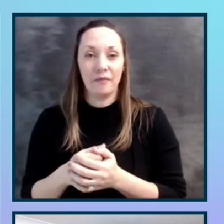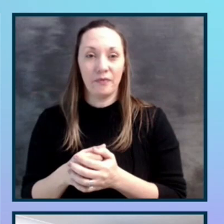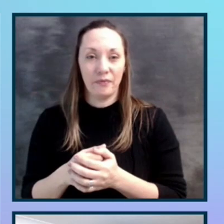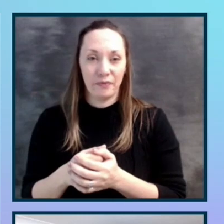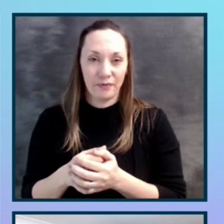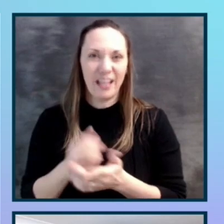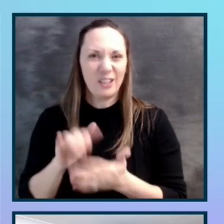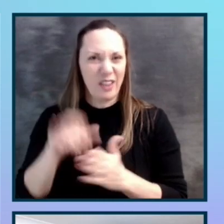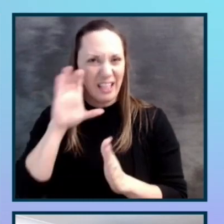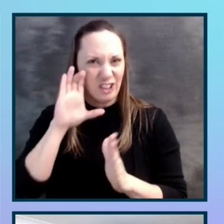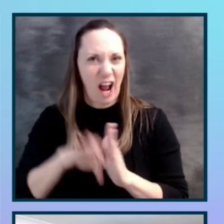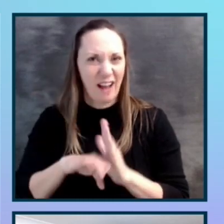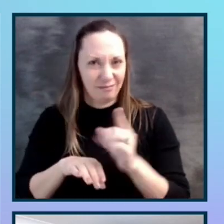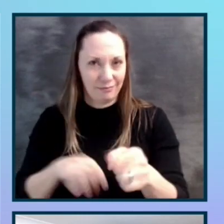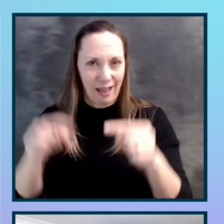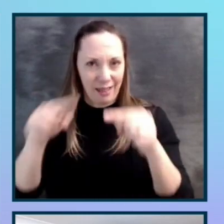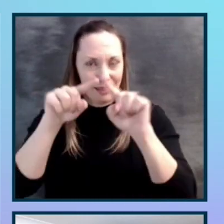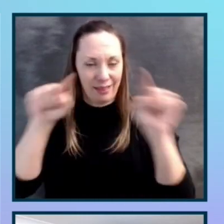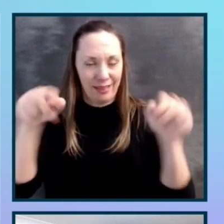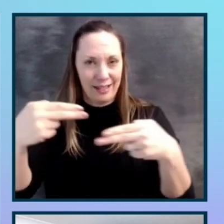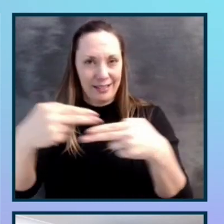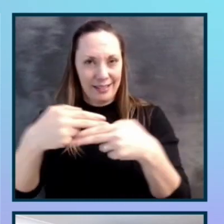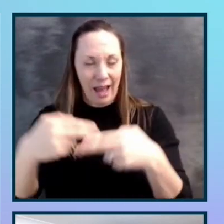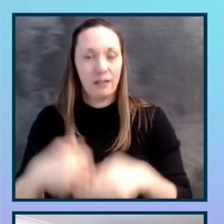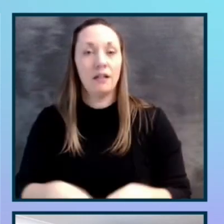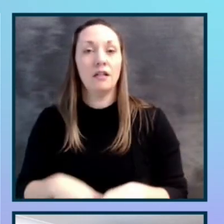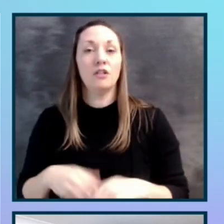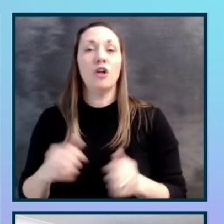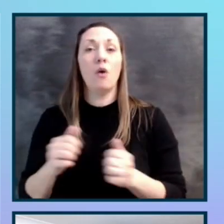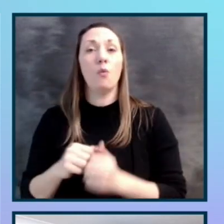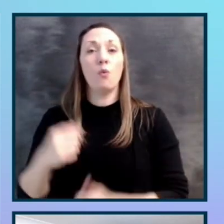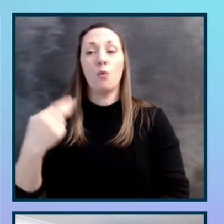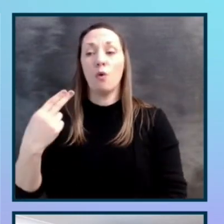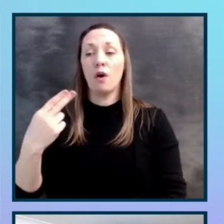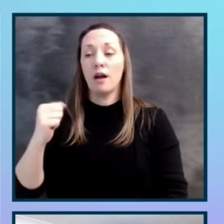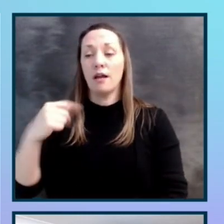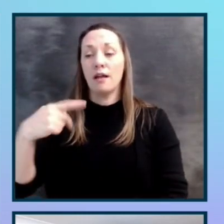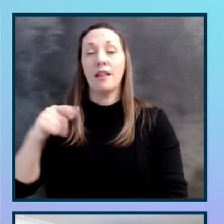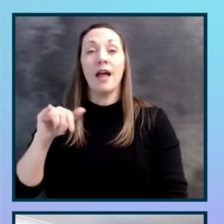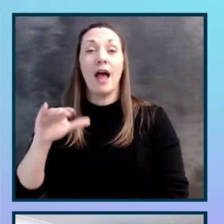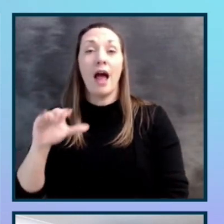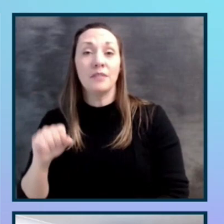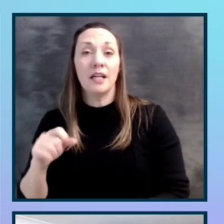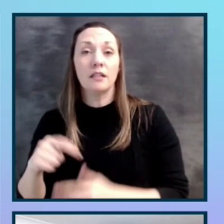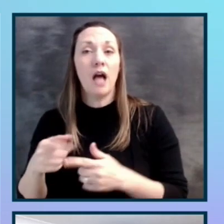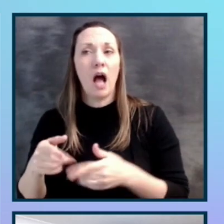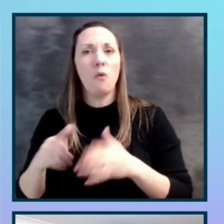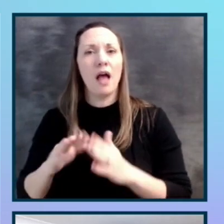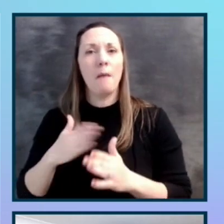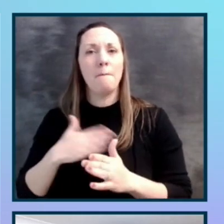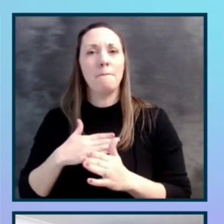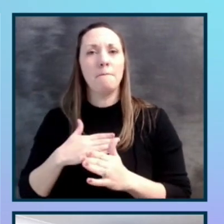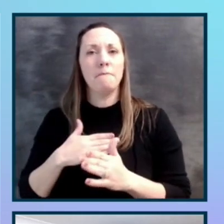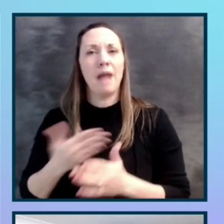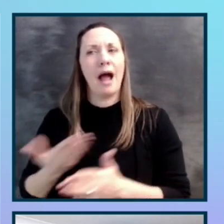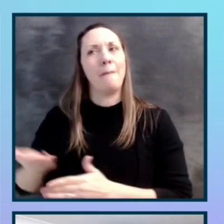But fishing as I said earlier, works via haptics. And I mean, I'll let my past self explain it a little